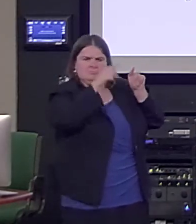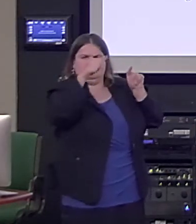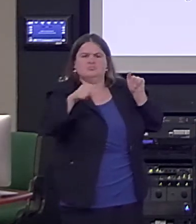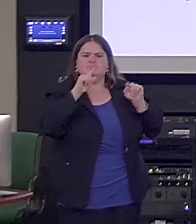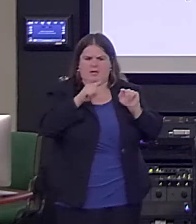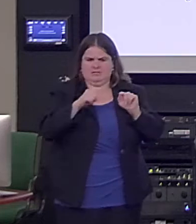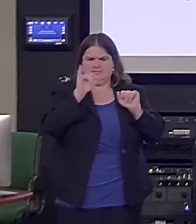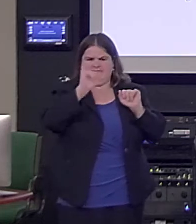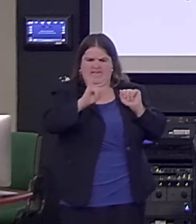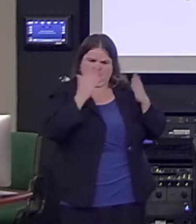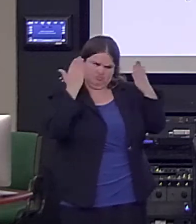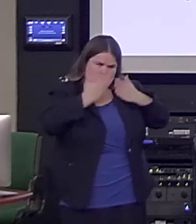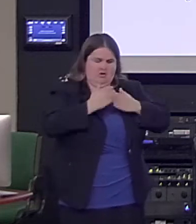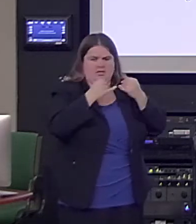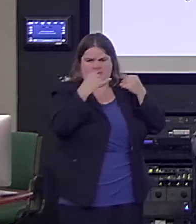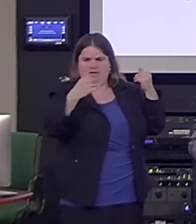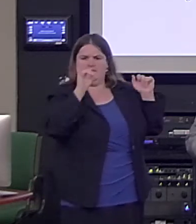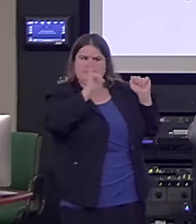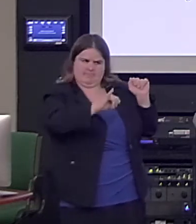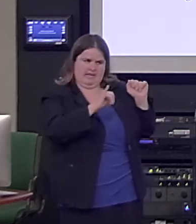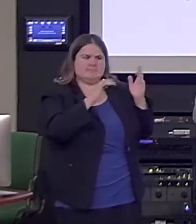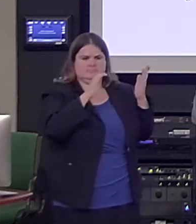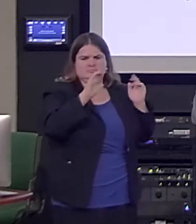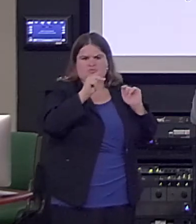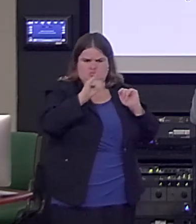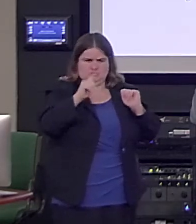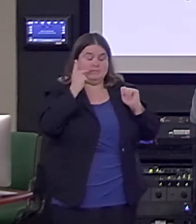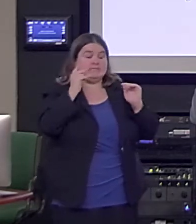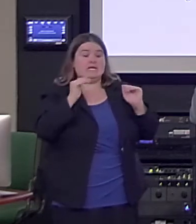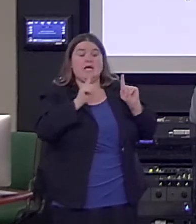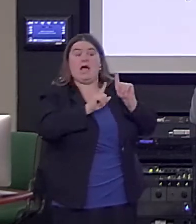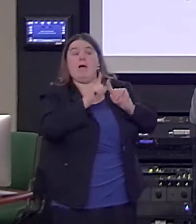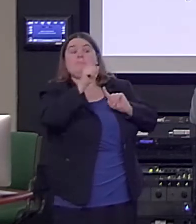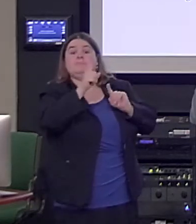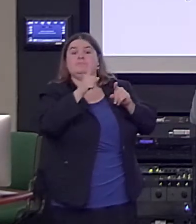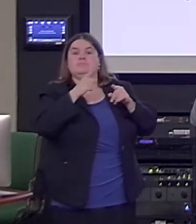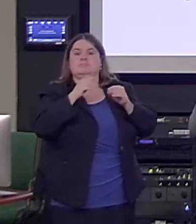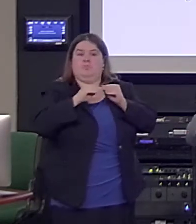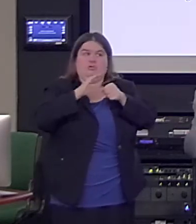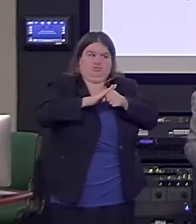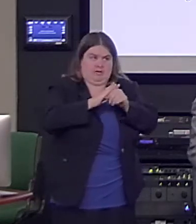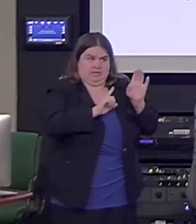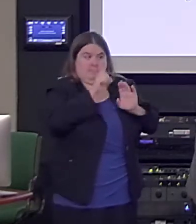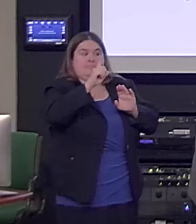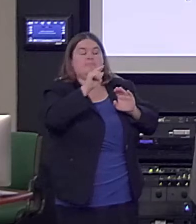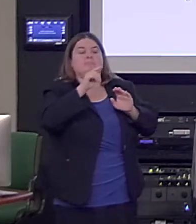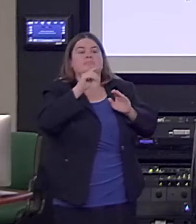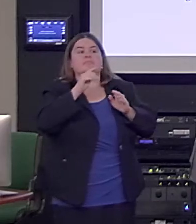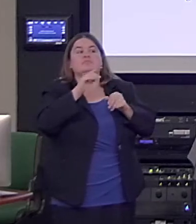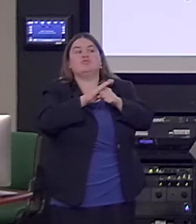to this Trier stress test in elevation with increase in stress and then a decrease.